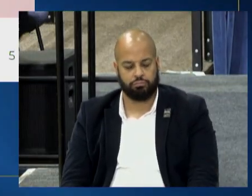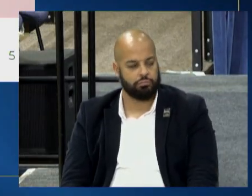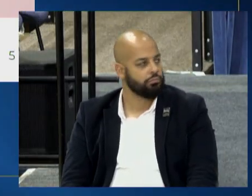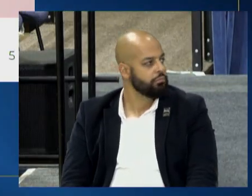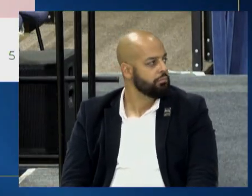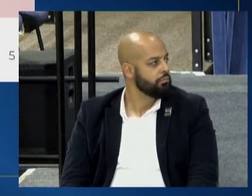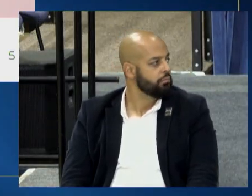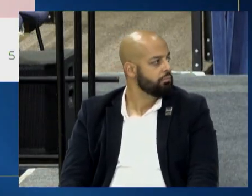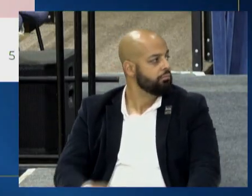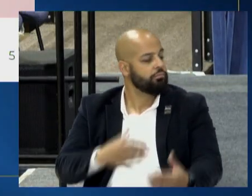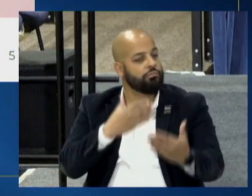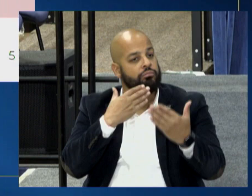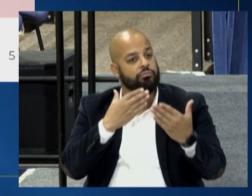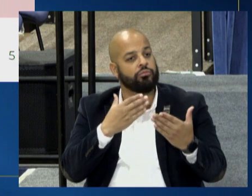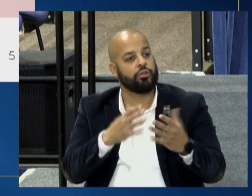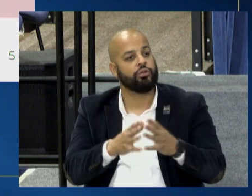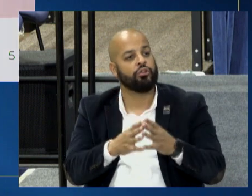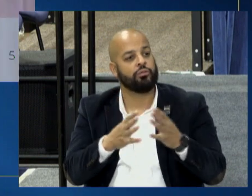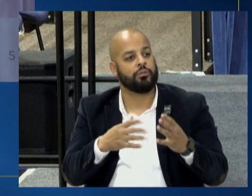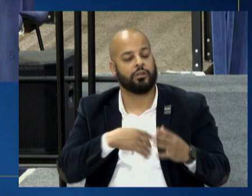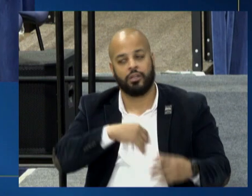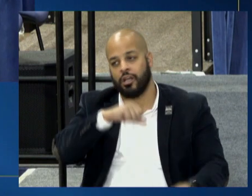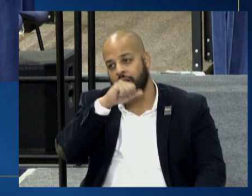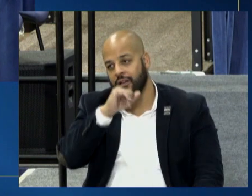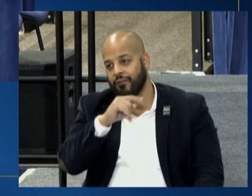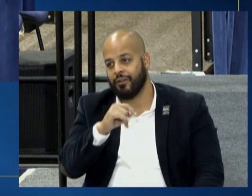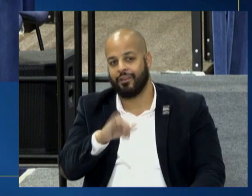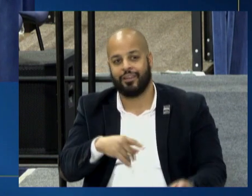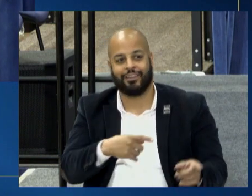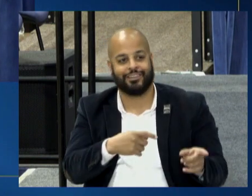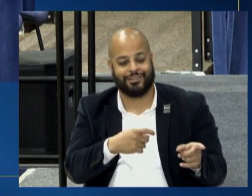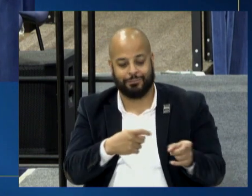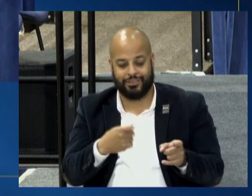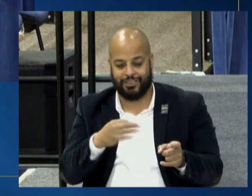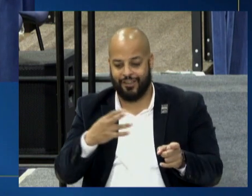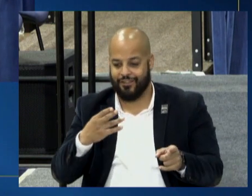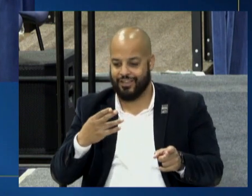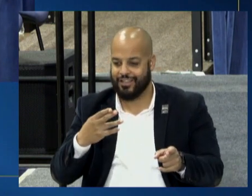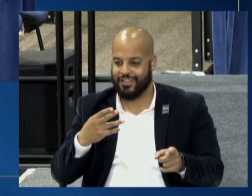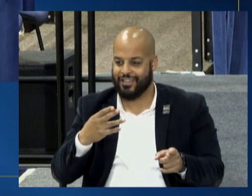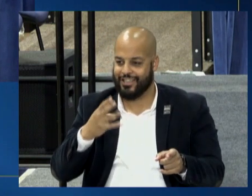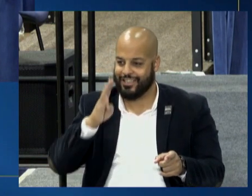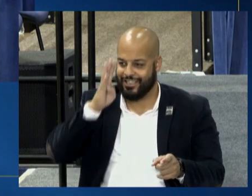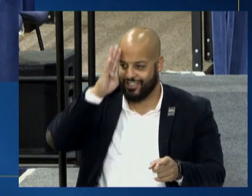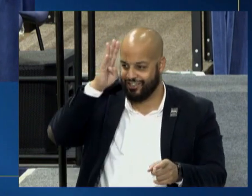Stephen Konya: Thank you very much, Admiral Levine. You know, I love that -- the speed of industry innovation. I like that. That really resonated with me